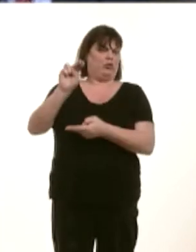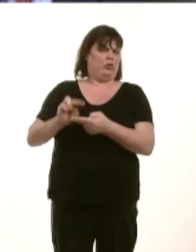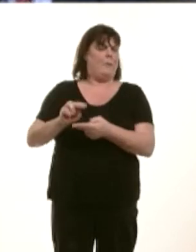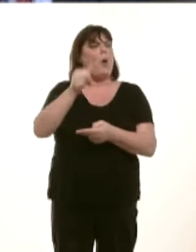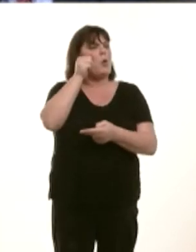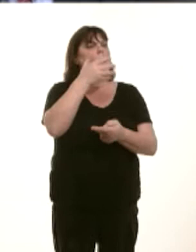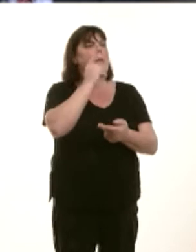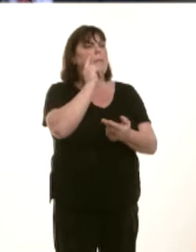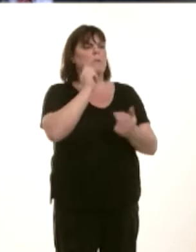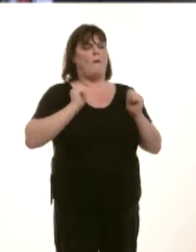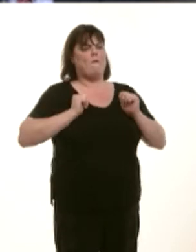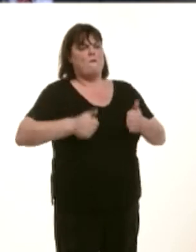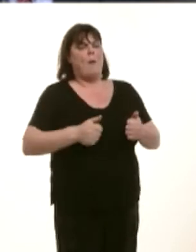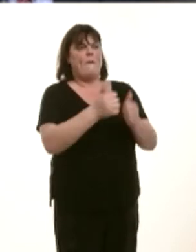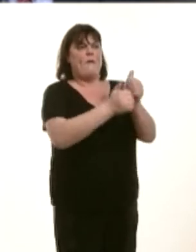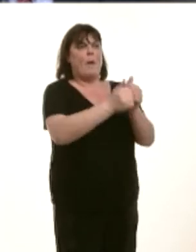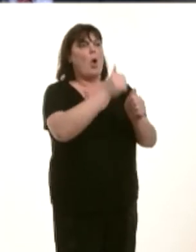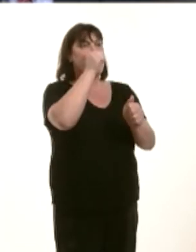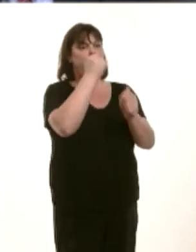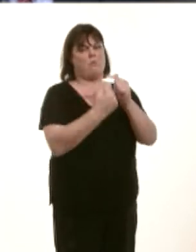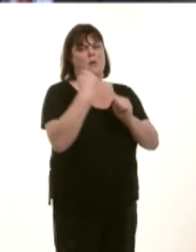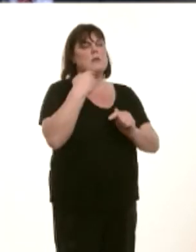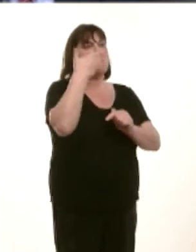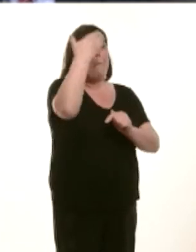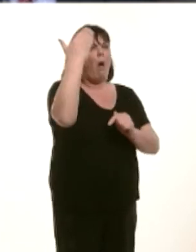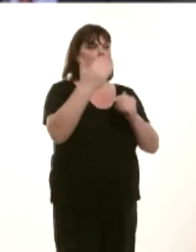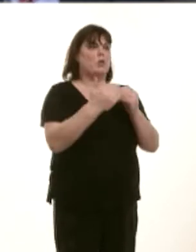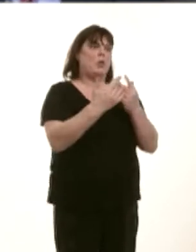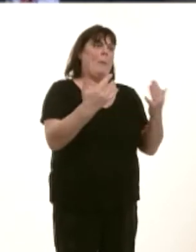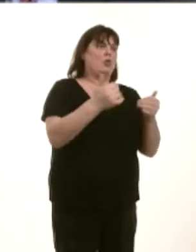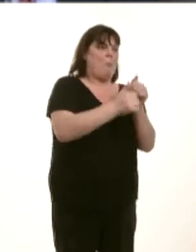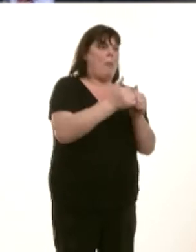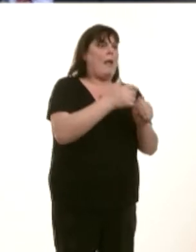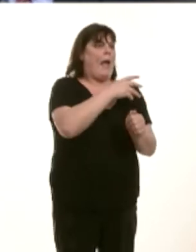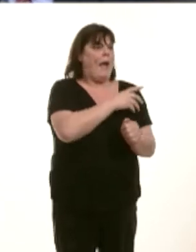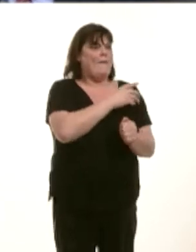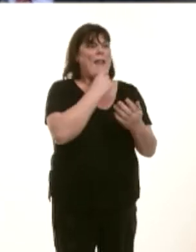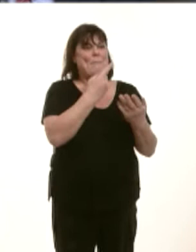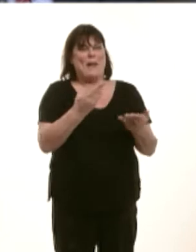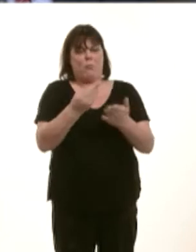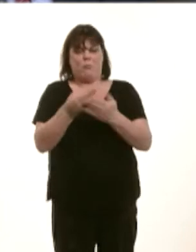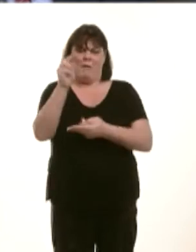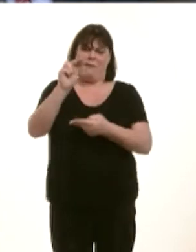because of the knowledge that thereís a spike in the summer in production, always. To have this kind of price drop at this time of year is particularly concerning.